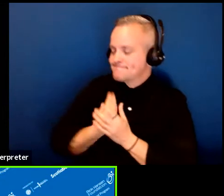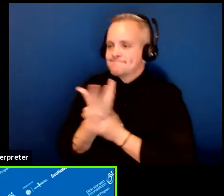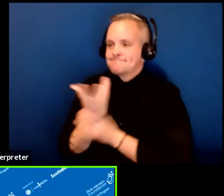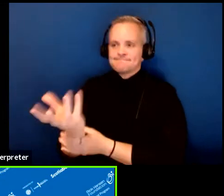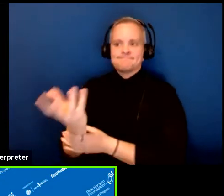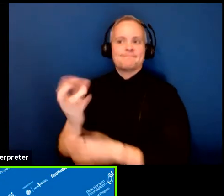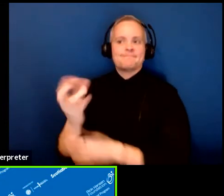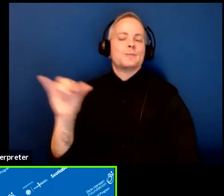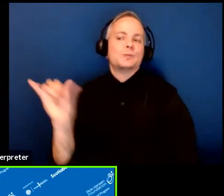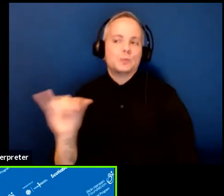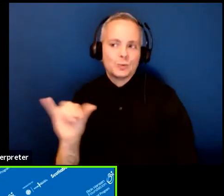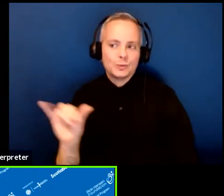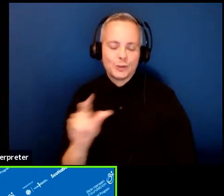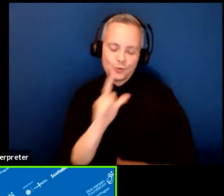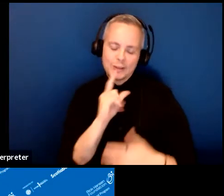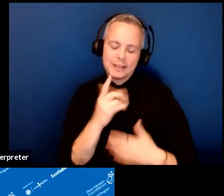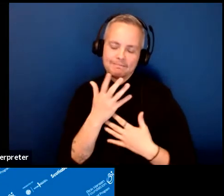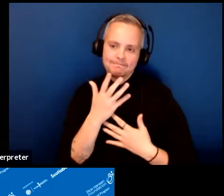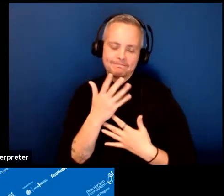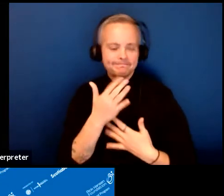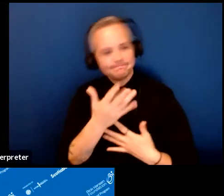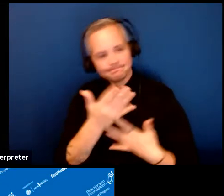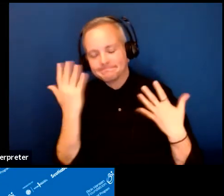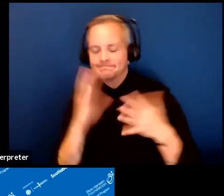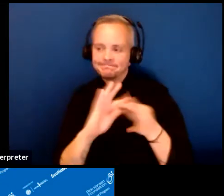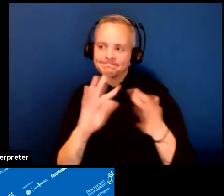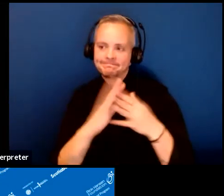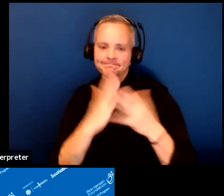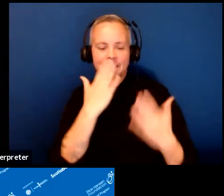COMMENT FROM ANNE MARIE. >> THANK YOU. I APPRECIATE THAT, ANNE MARIE AND JILL.